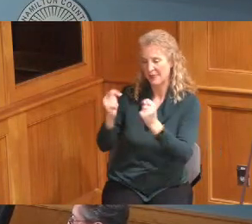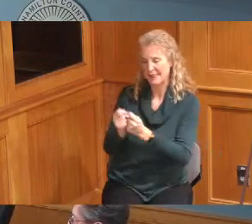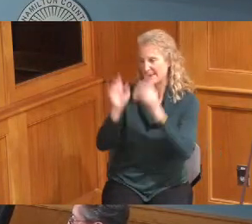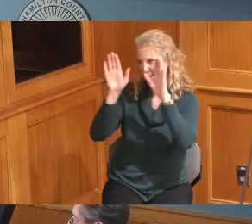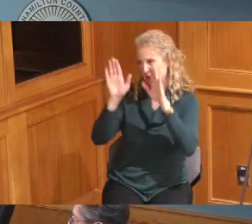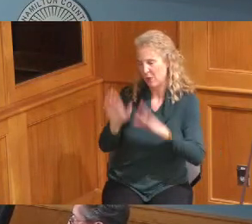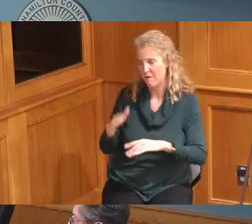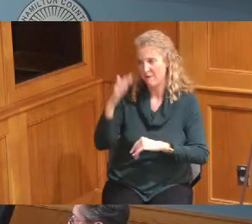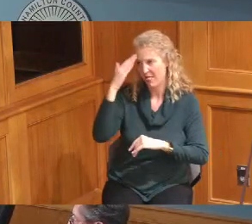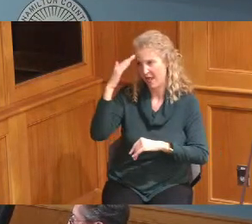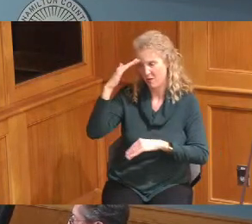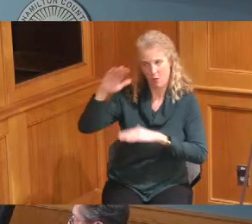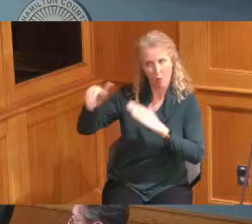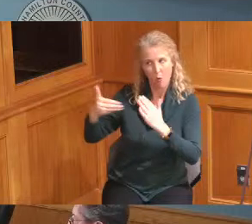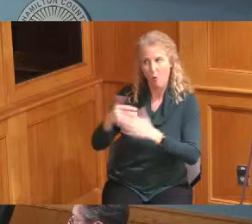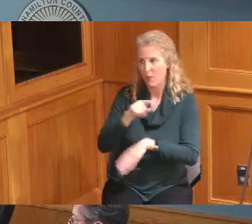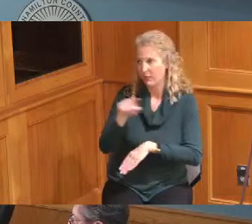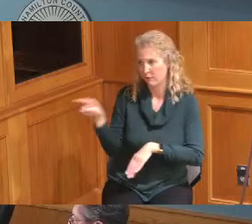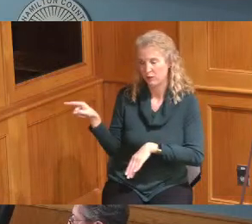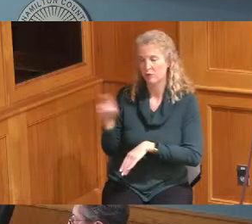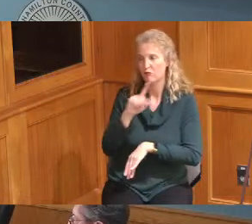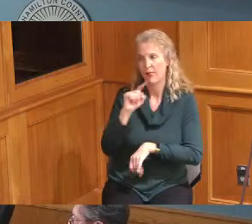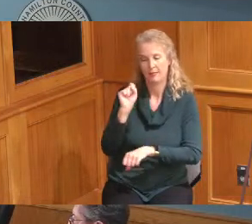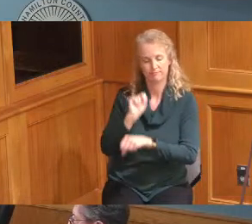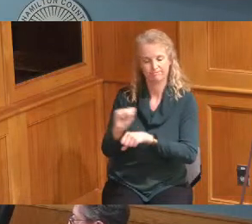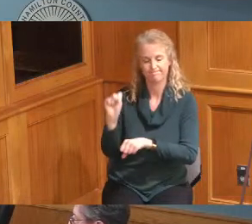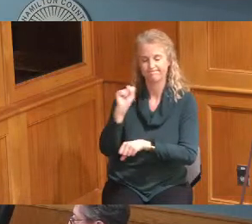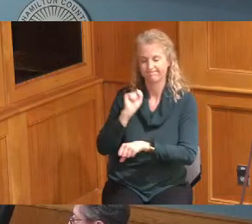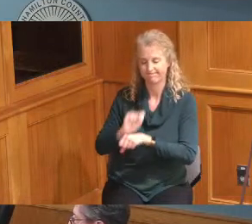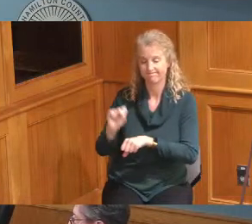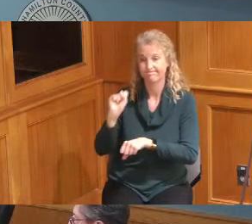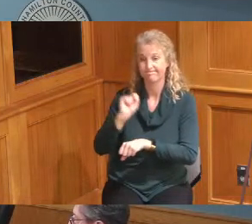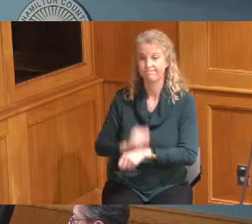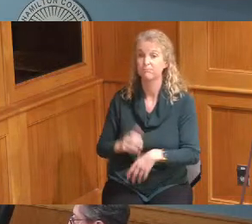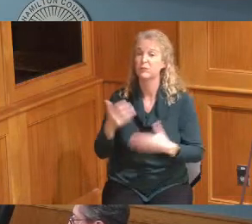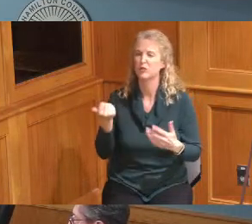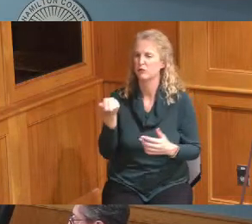are you know your support staff that make all this happen so a couple things occur to me as